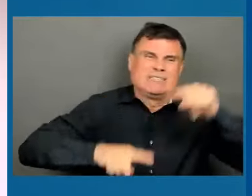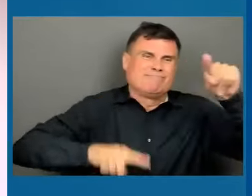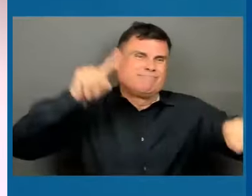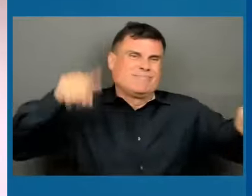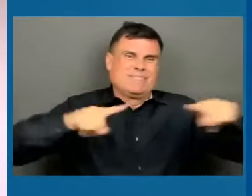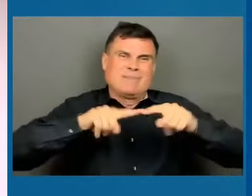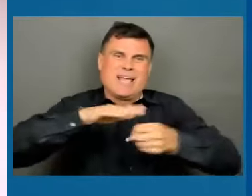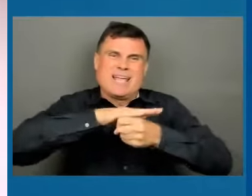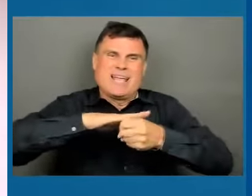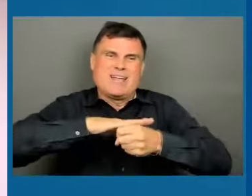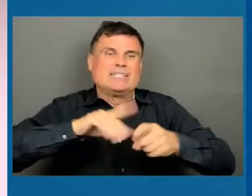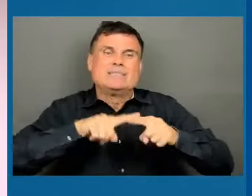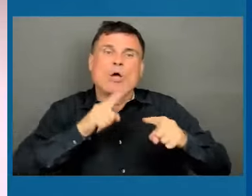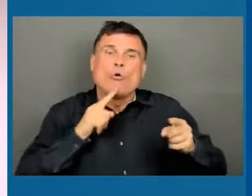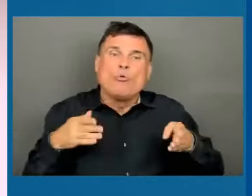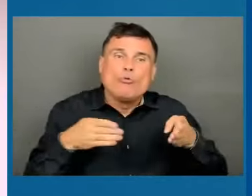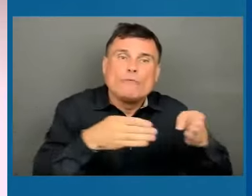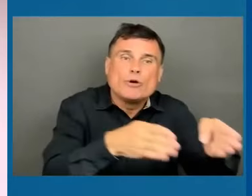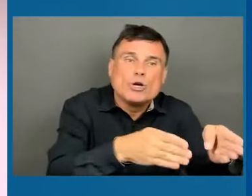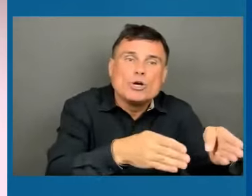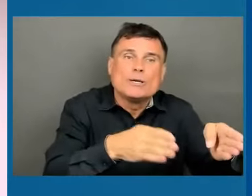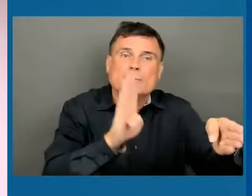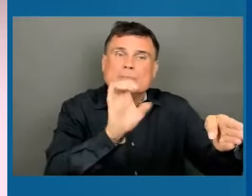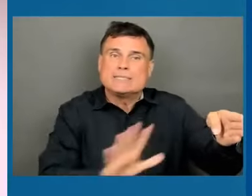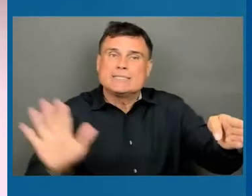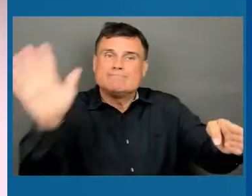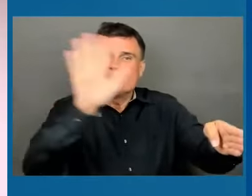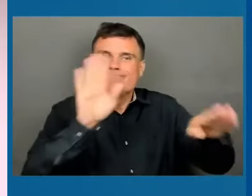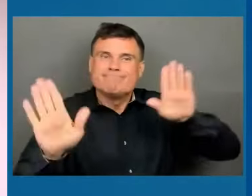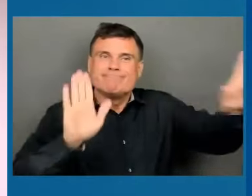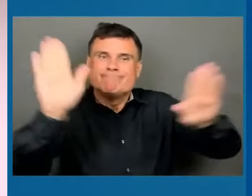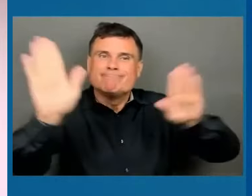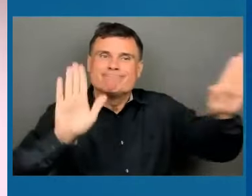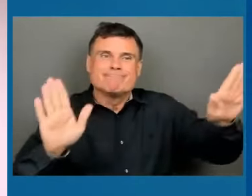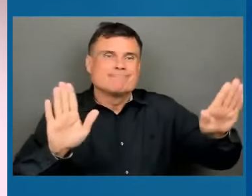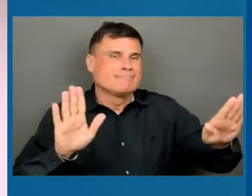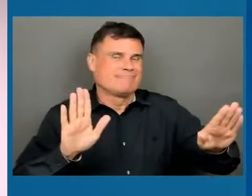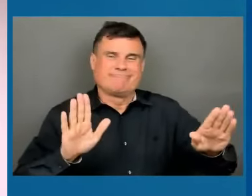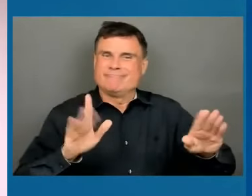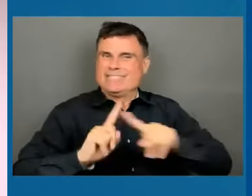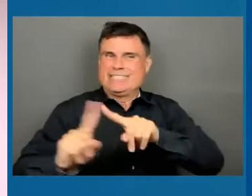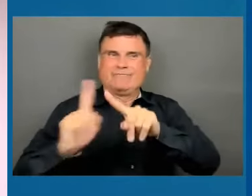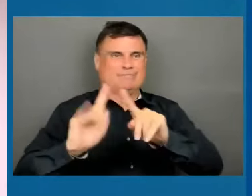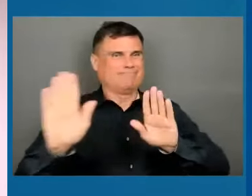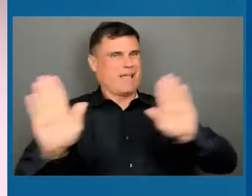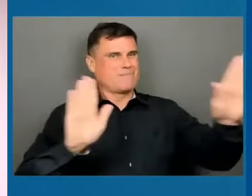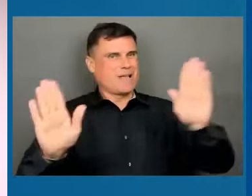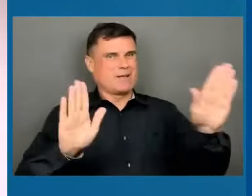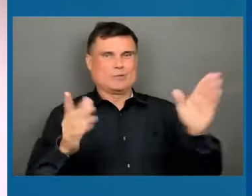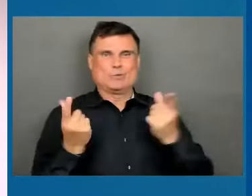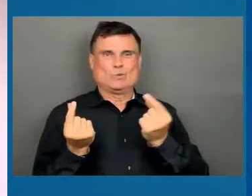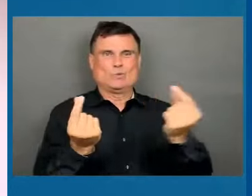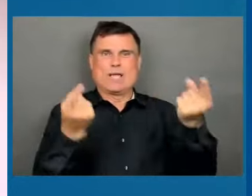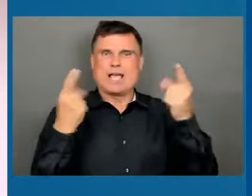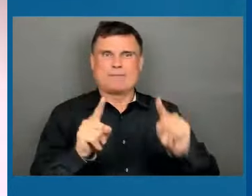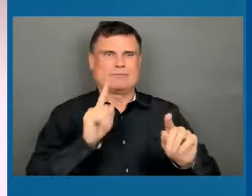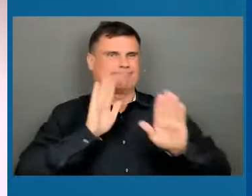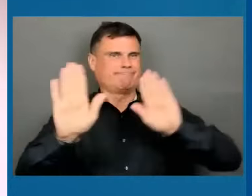concern over larger river